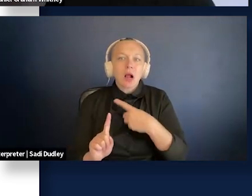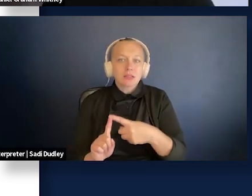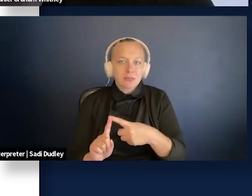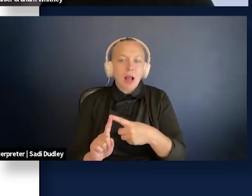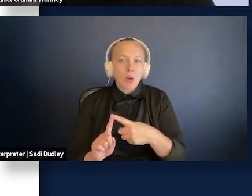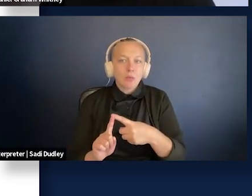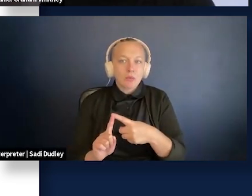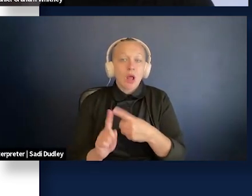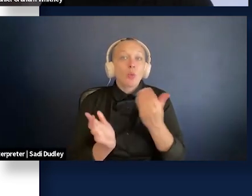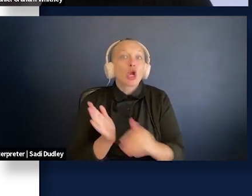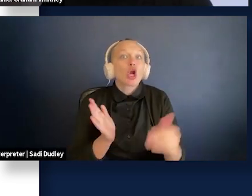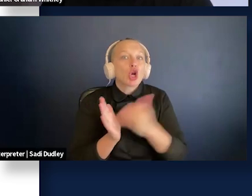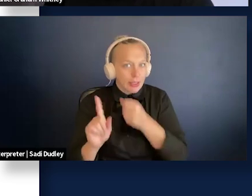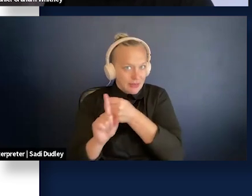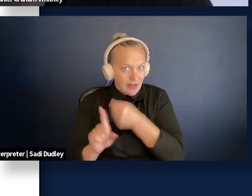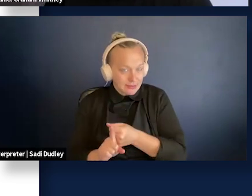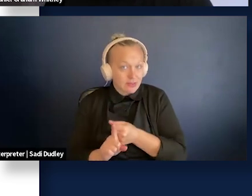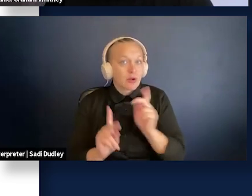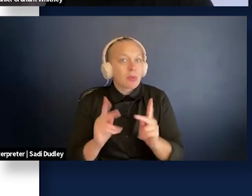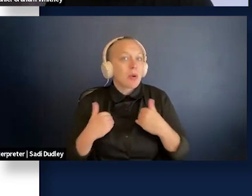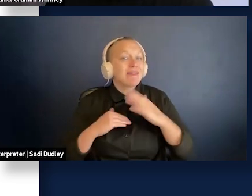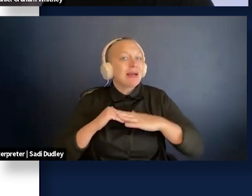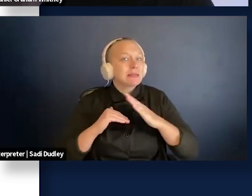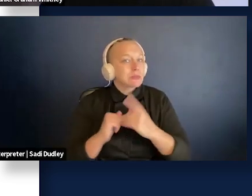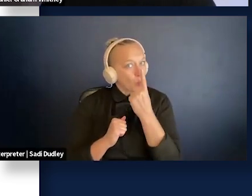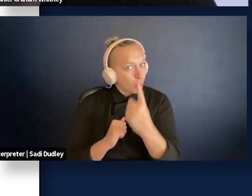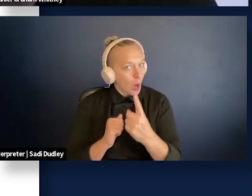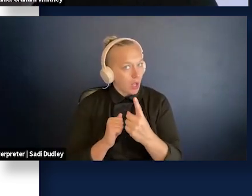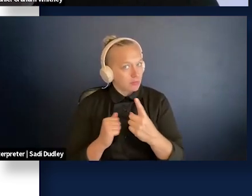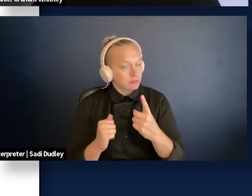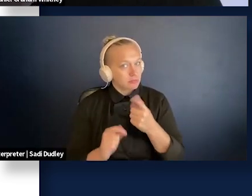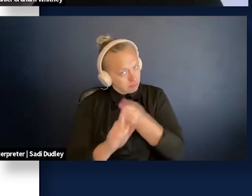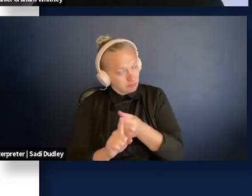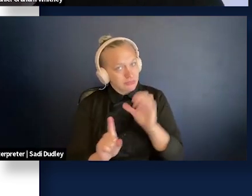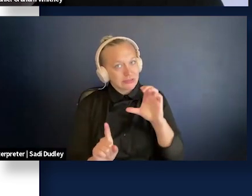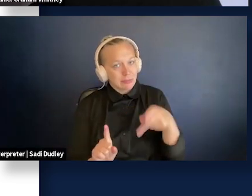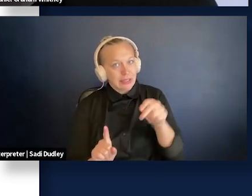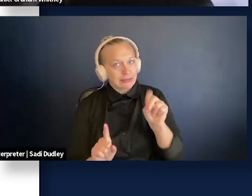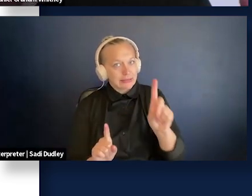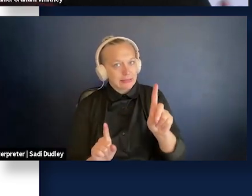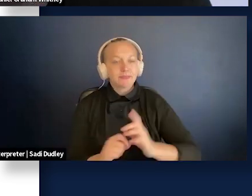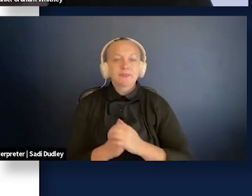of the count of recurrent events for those that have at least one event.